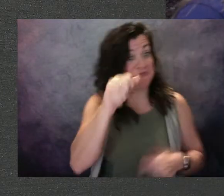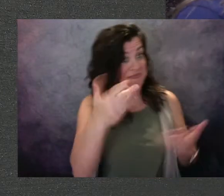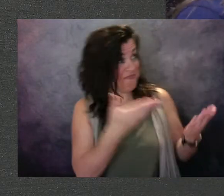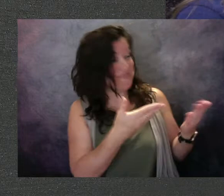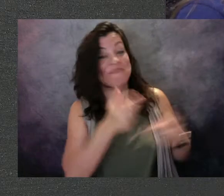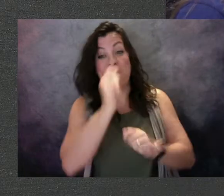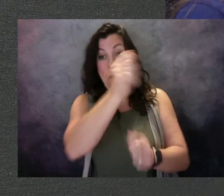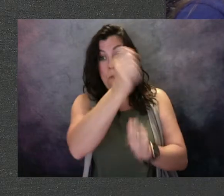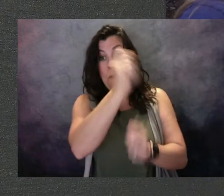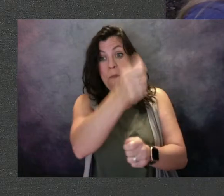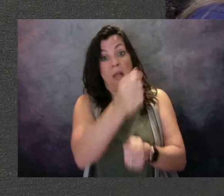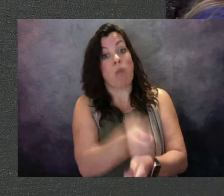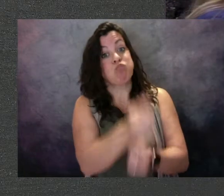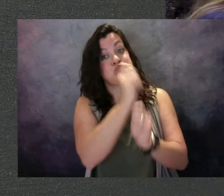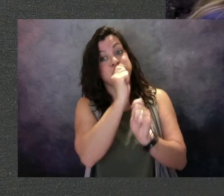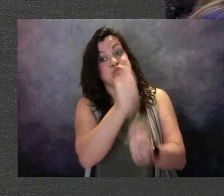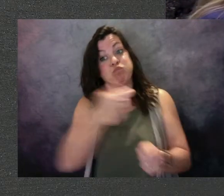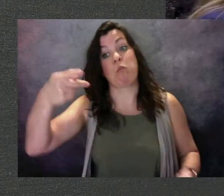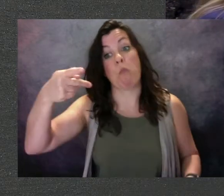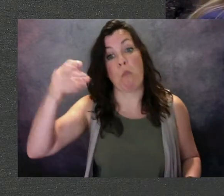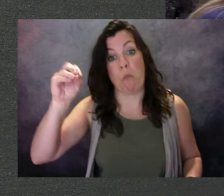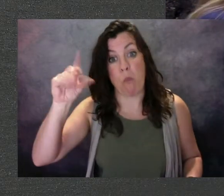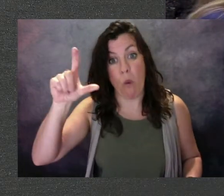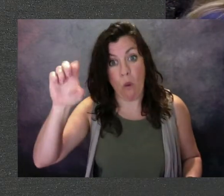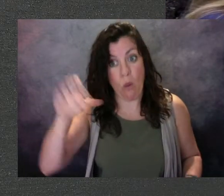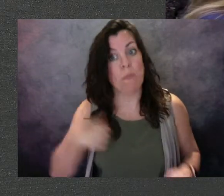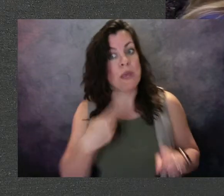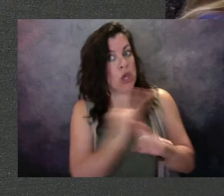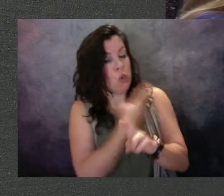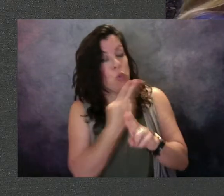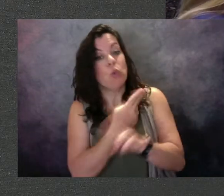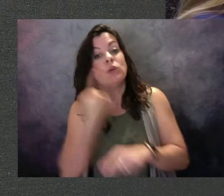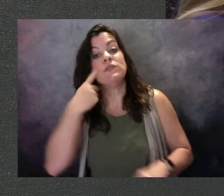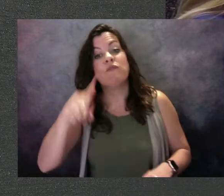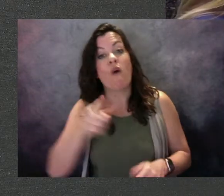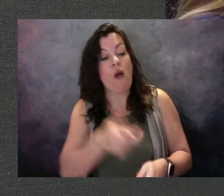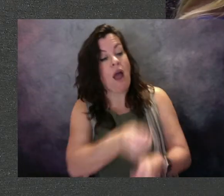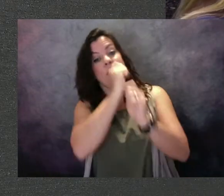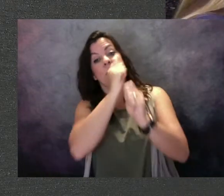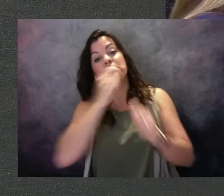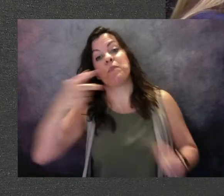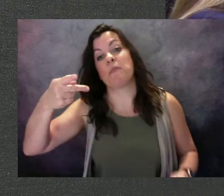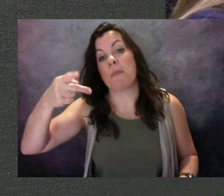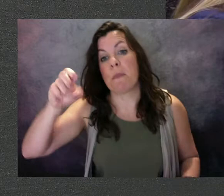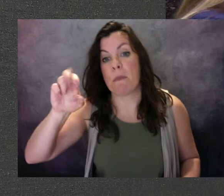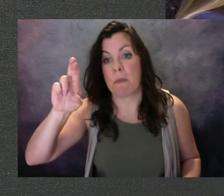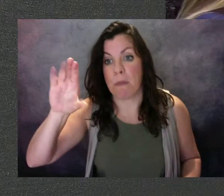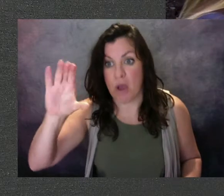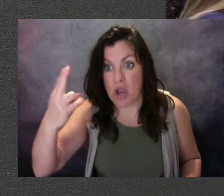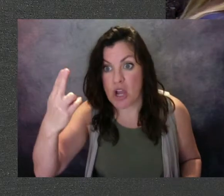I use this for perch I've caught a few walleye on it before, but this one here I just had for a long time